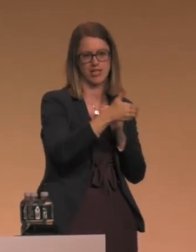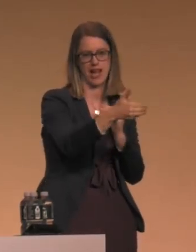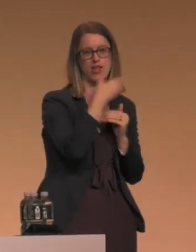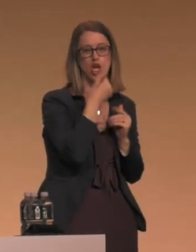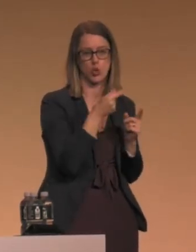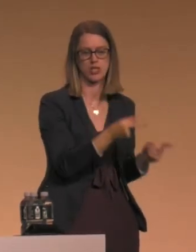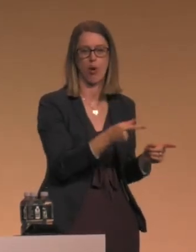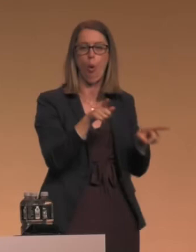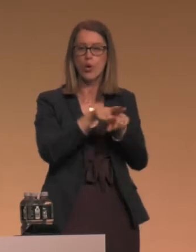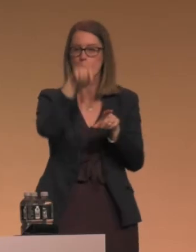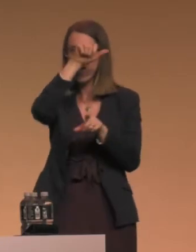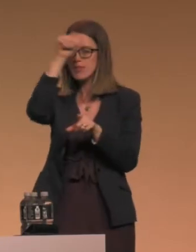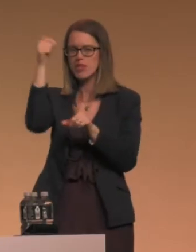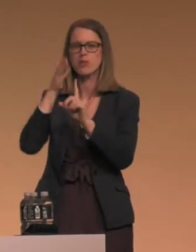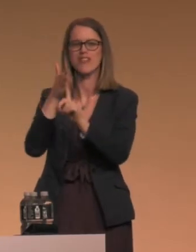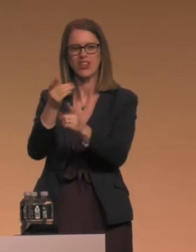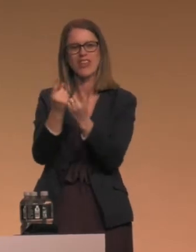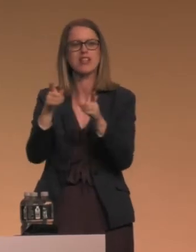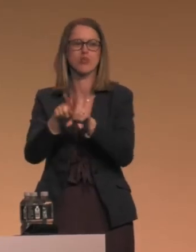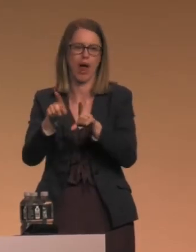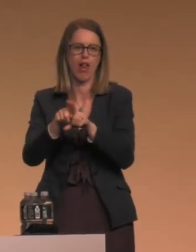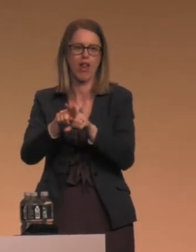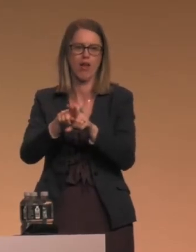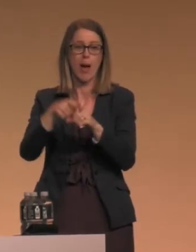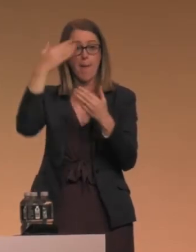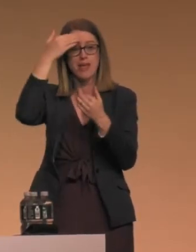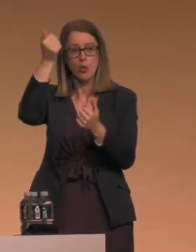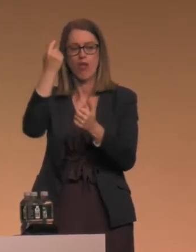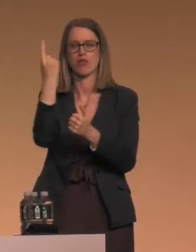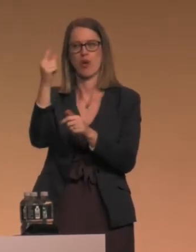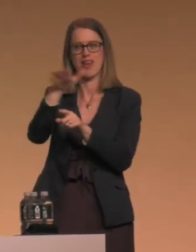We are also expert in specific things, and mental health is one of them.